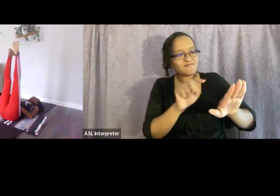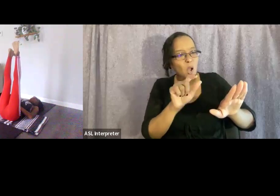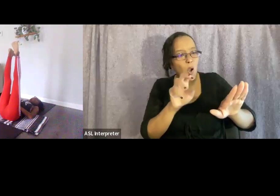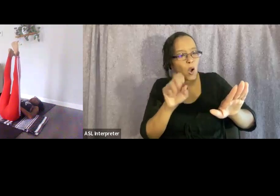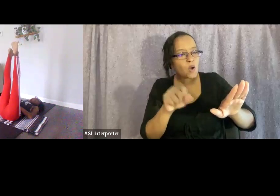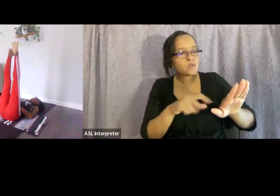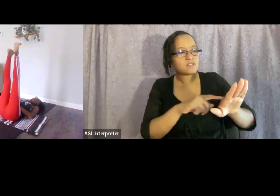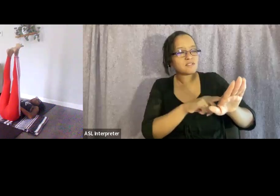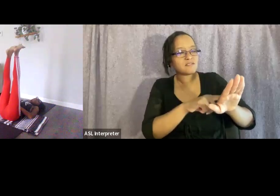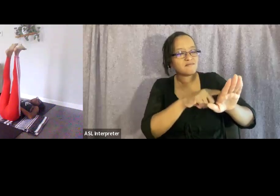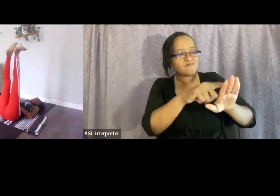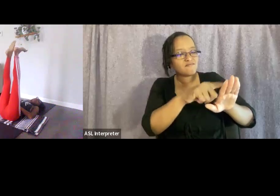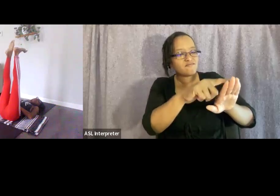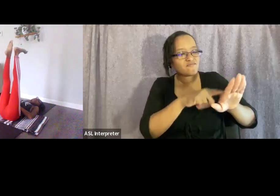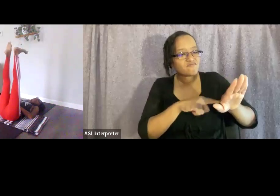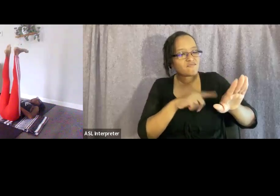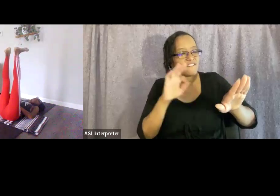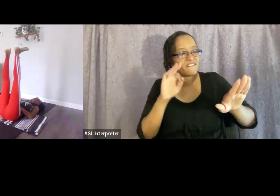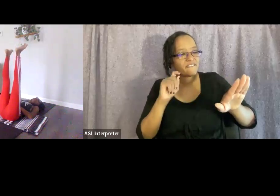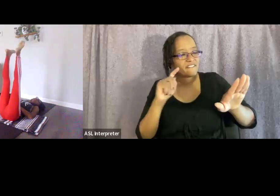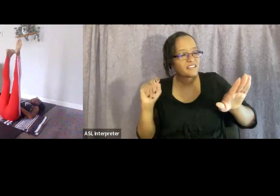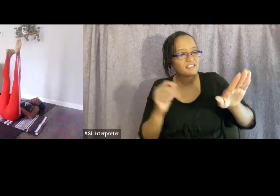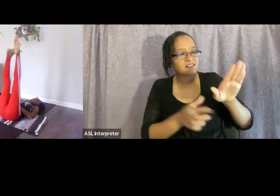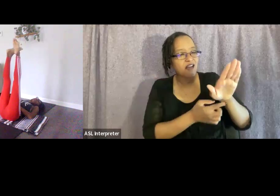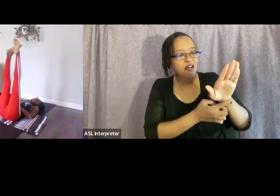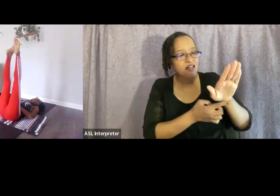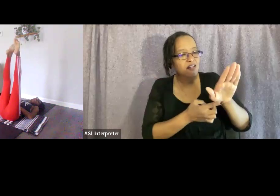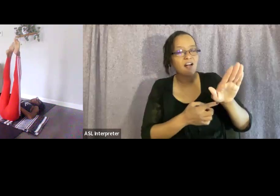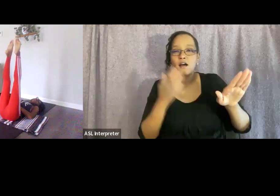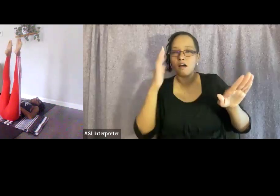Because our feet and our toes do so much for us through our day --